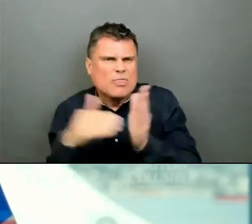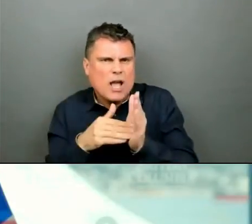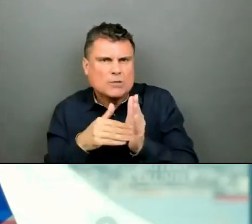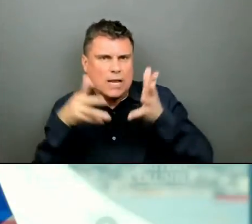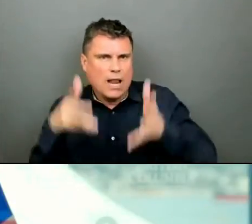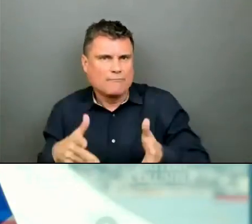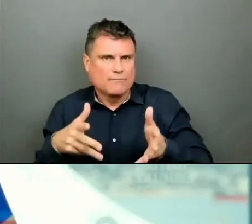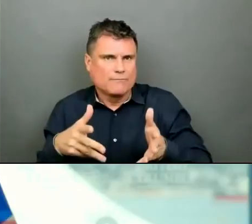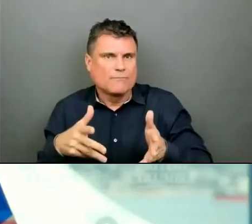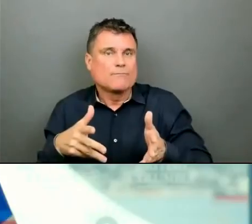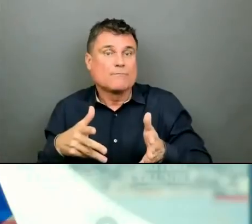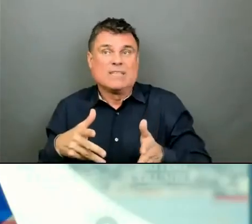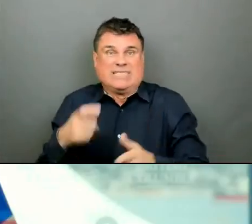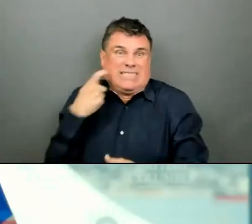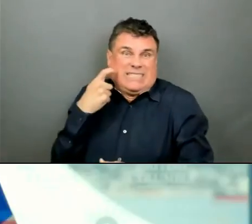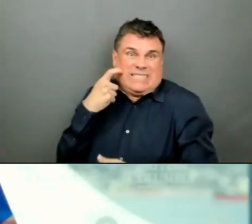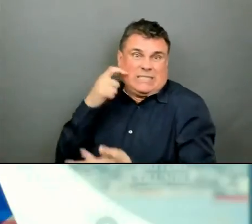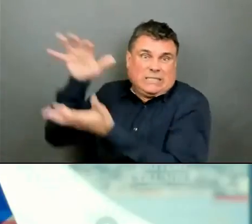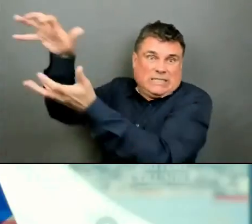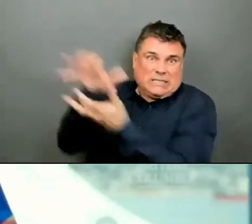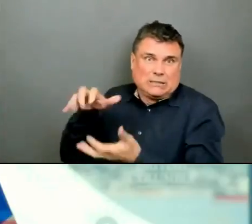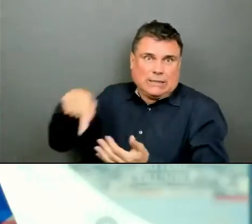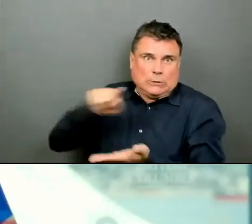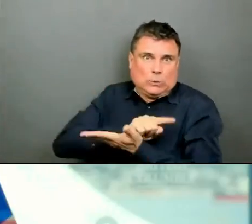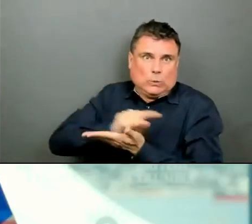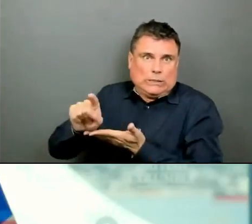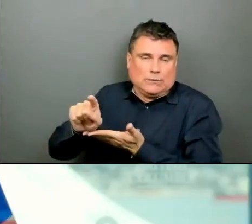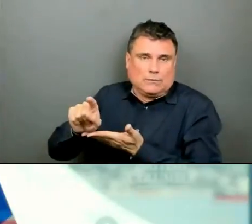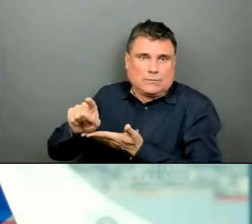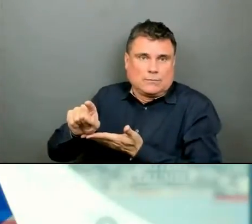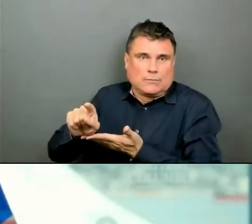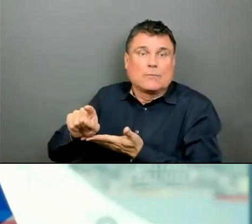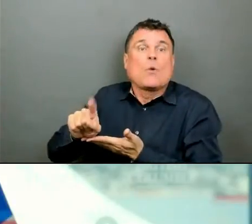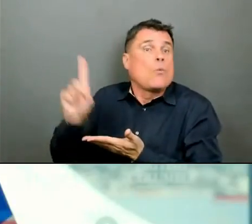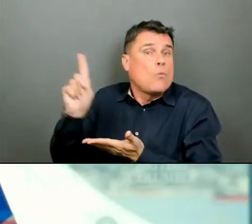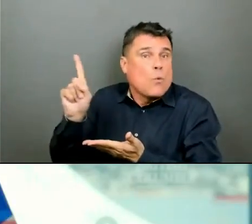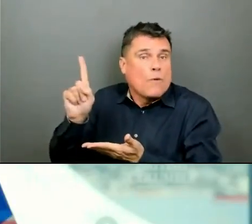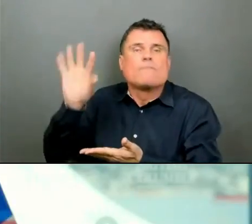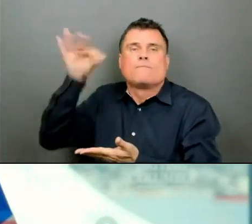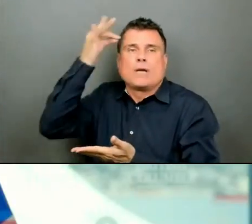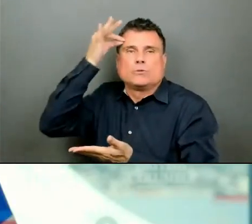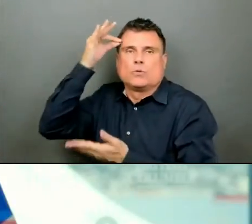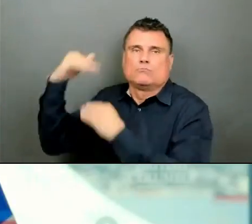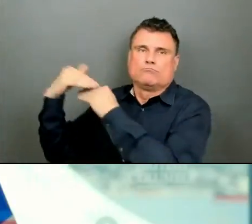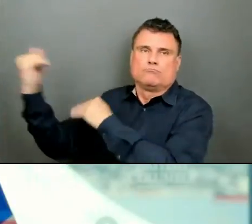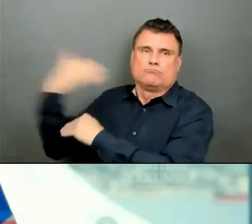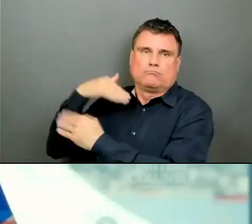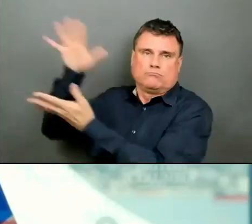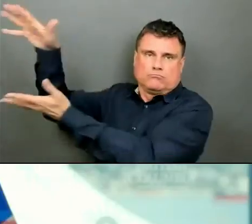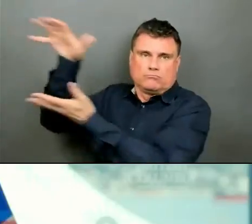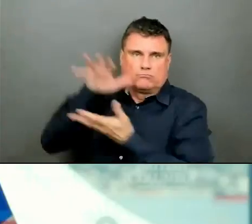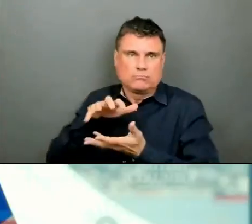which arrived this week from the federal distribution system are in health authority clinics going in to arms in